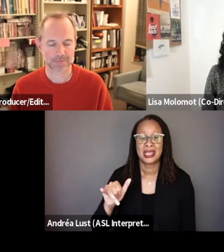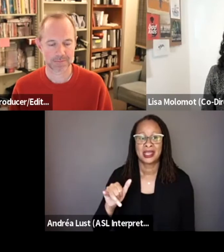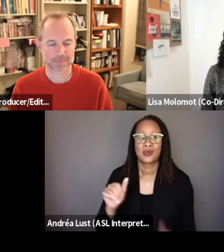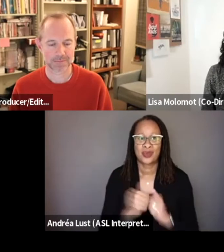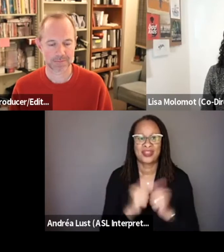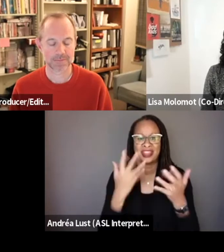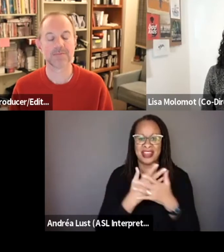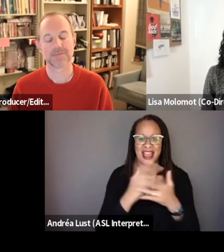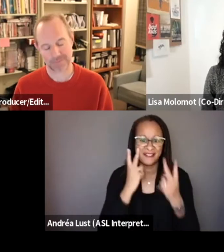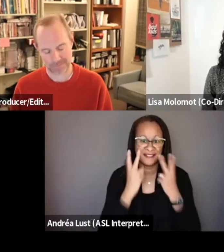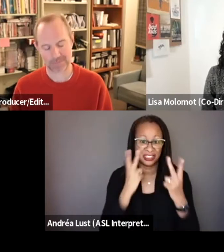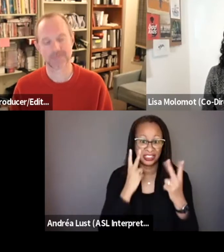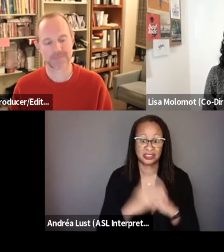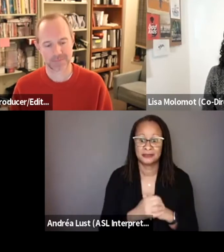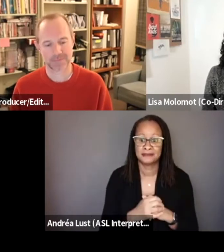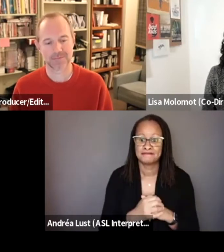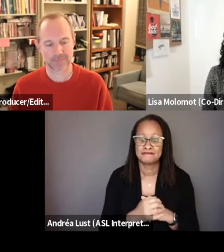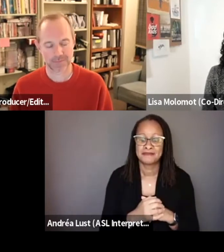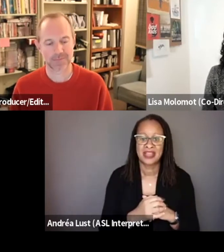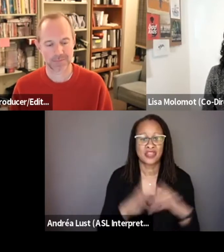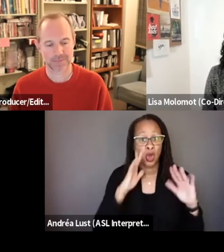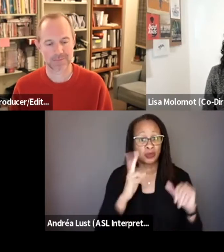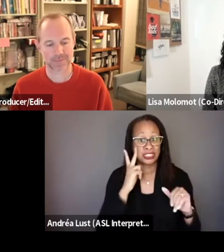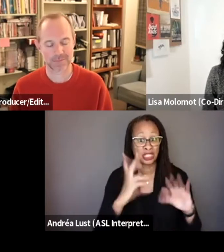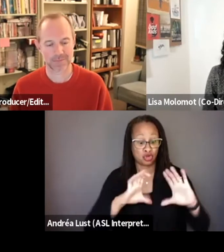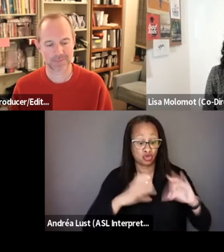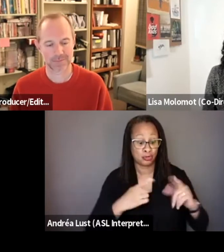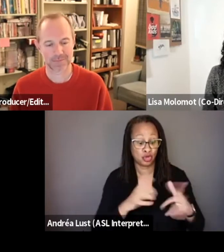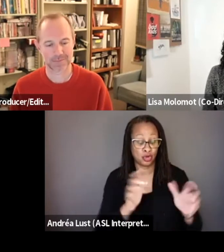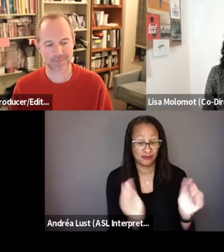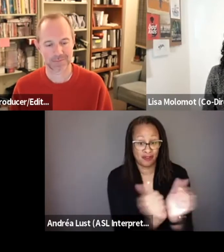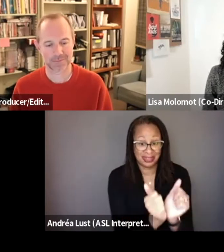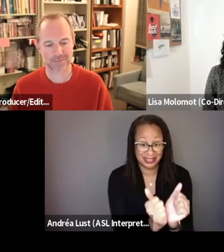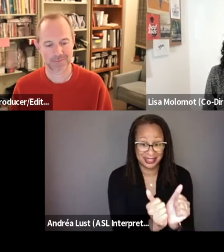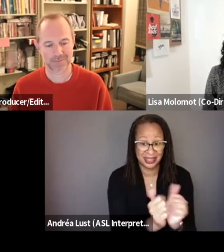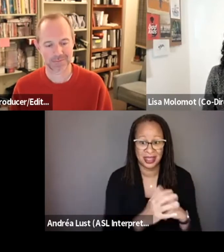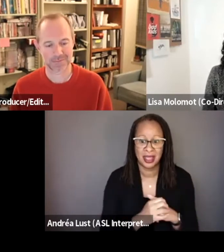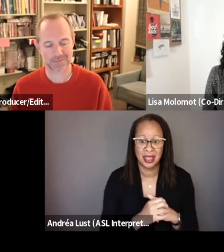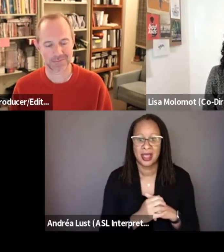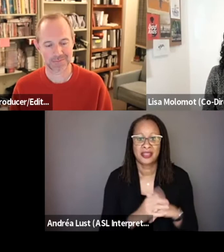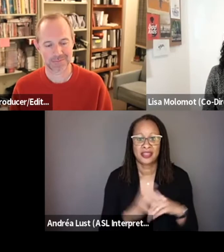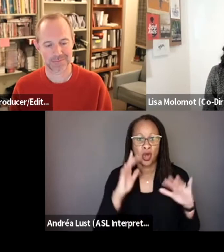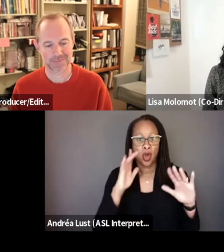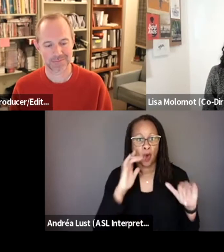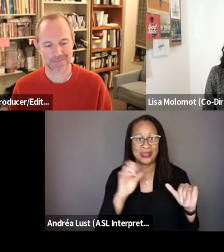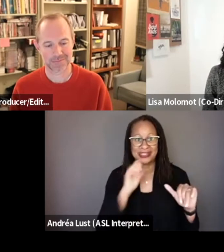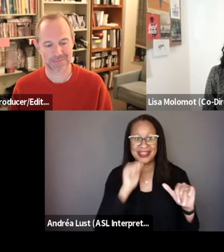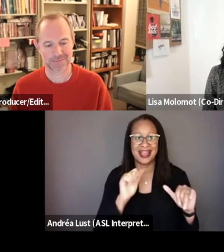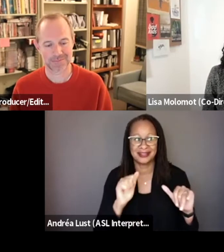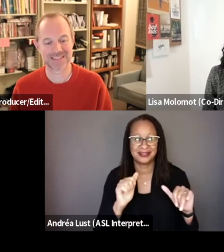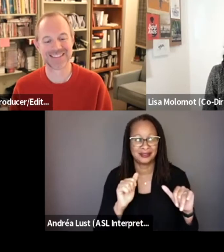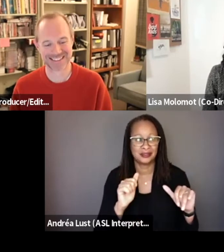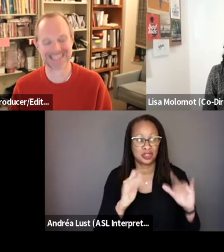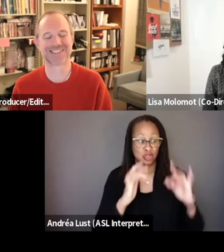that they can get arrested not, their hope isn't that nobody's there 'cause you'd think that would be their hope, right? That they wouldn't see anybody,